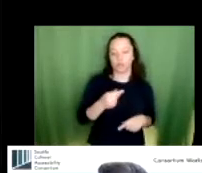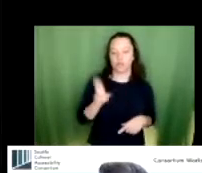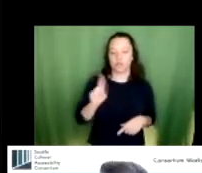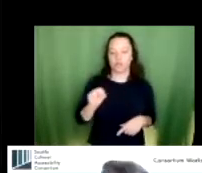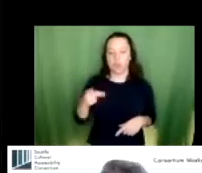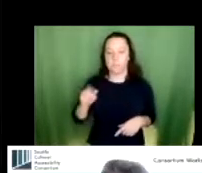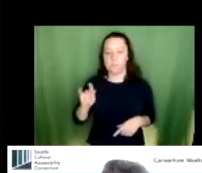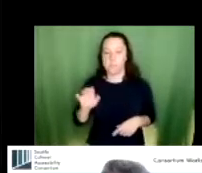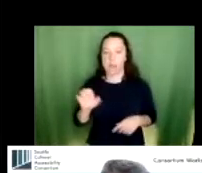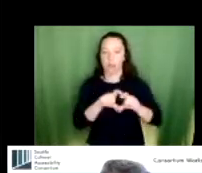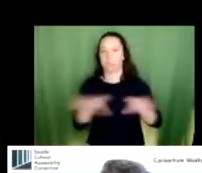Next slide, please.